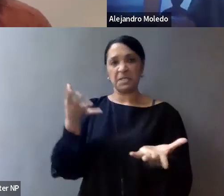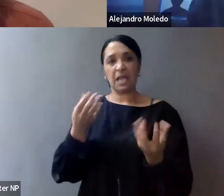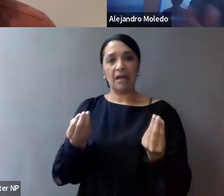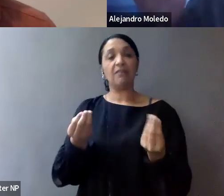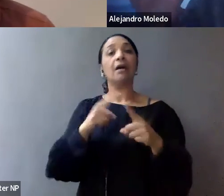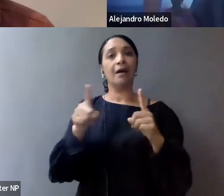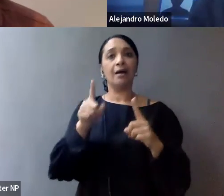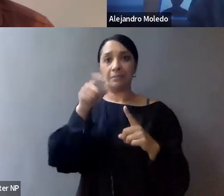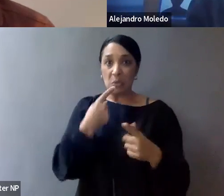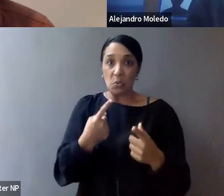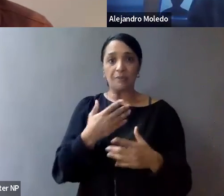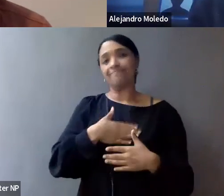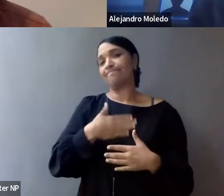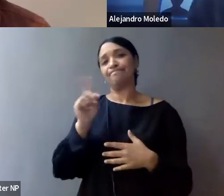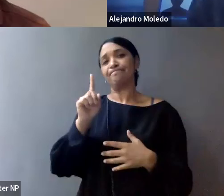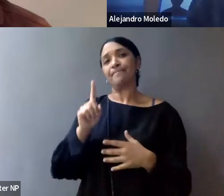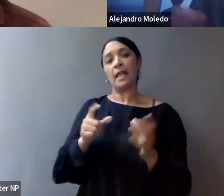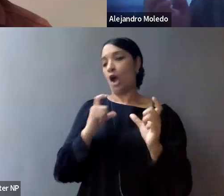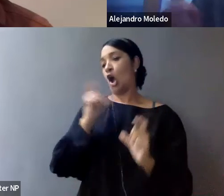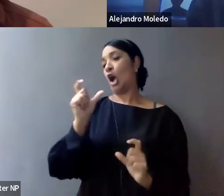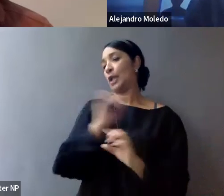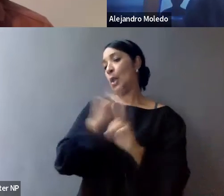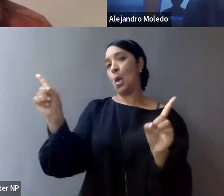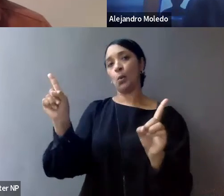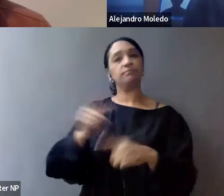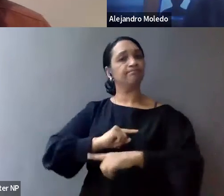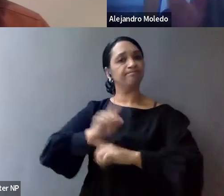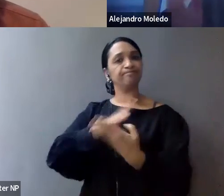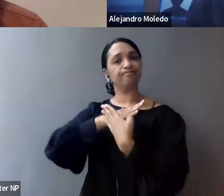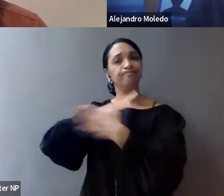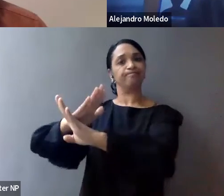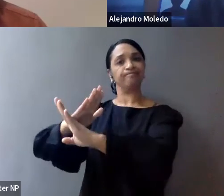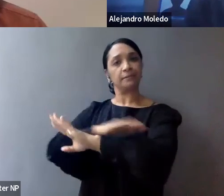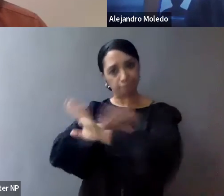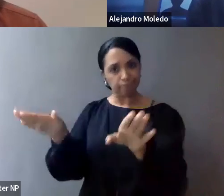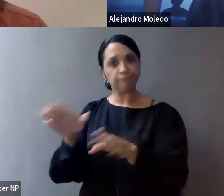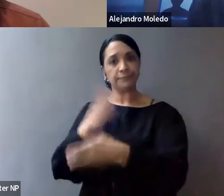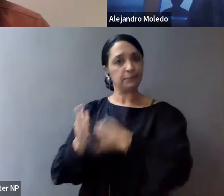"If you don't have the European Disability Card, I won't consider you have a disability".